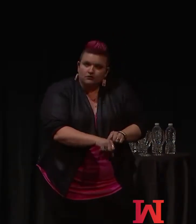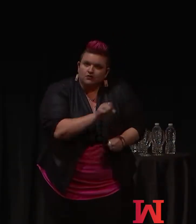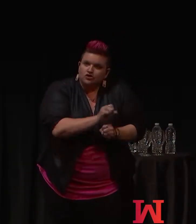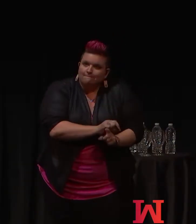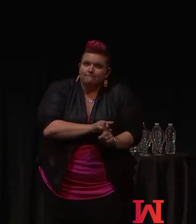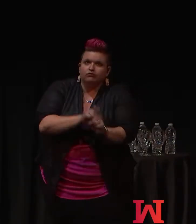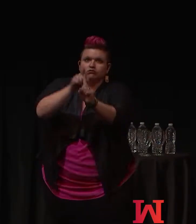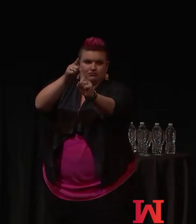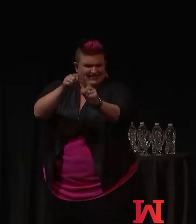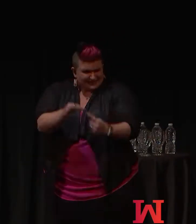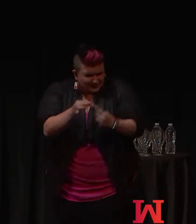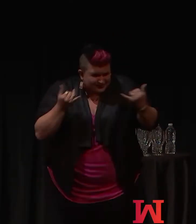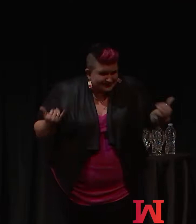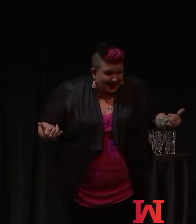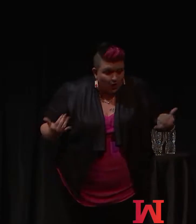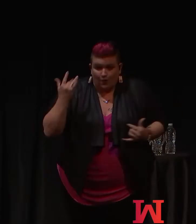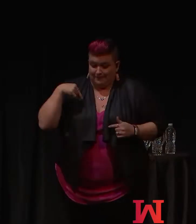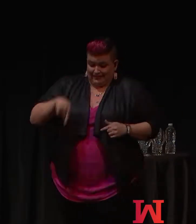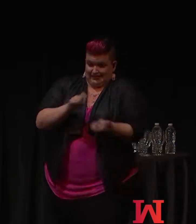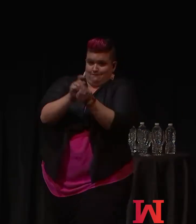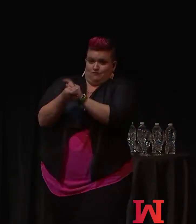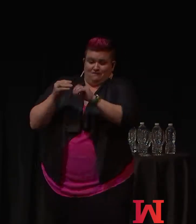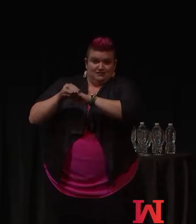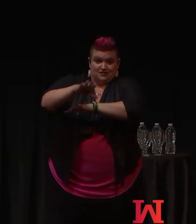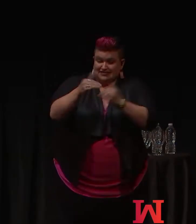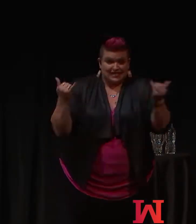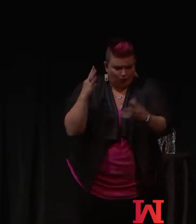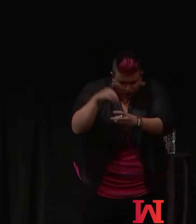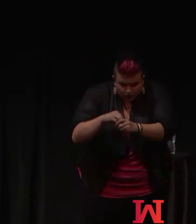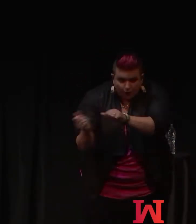Especially now because this movement now includes all of us.